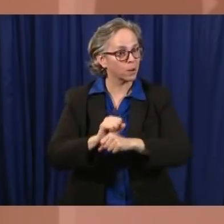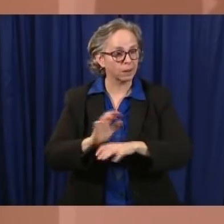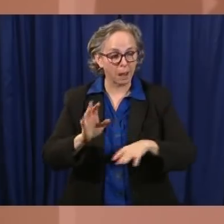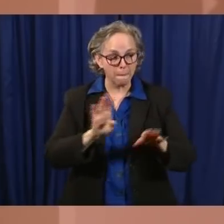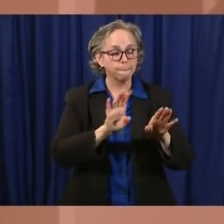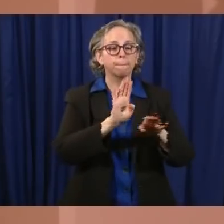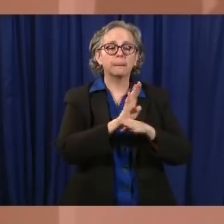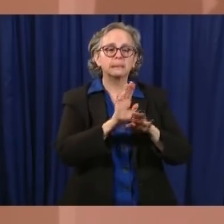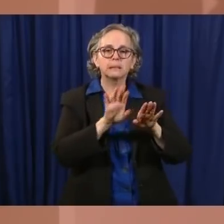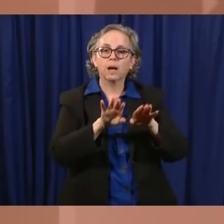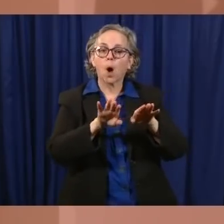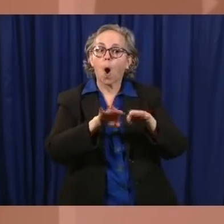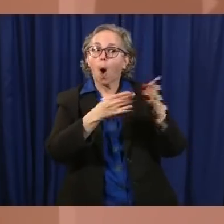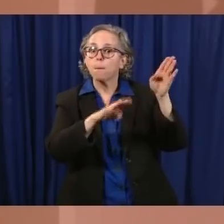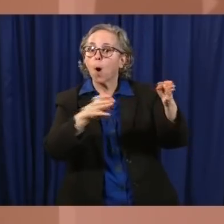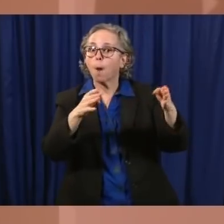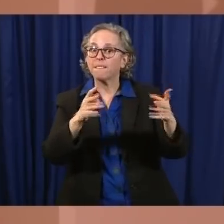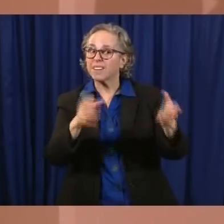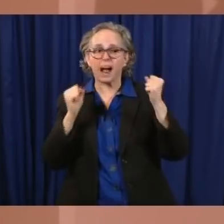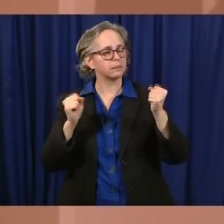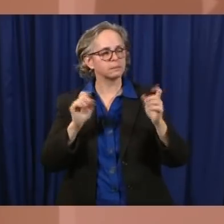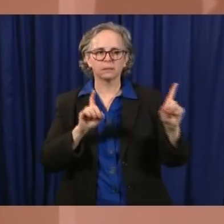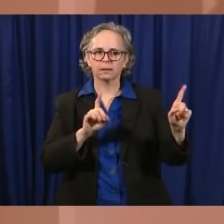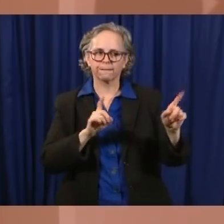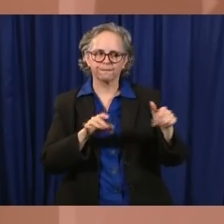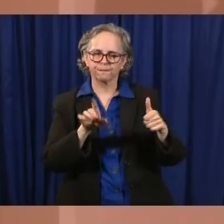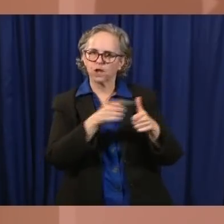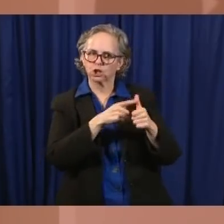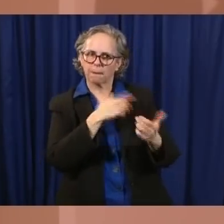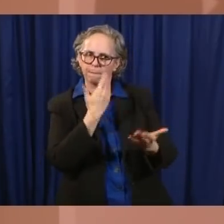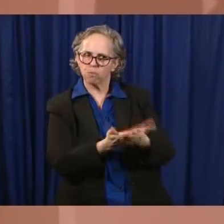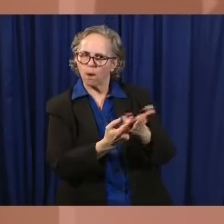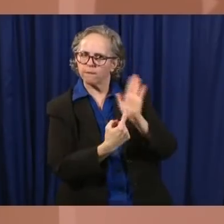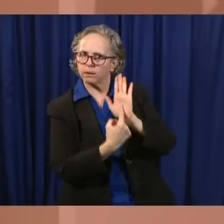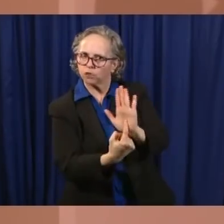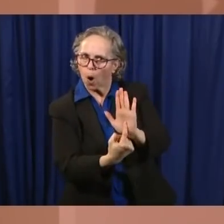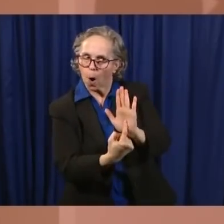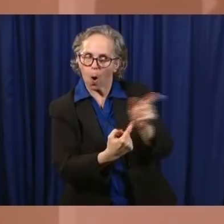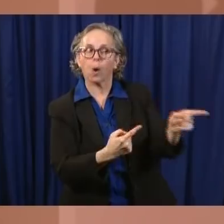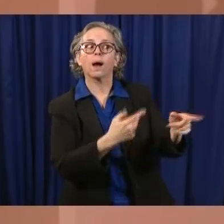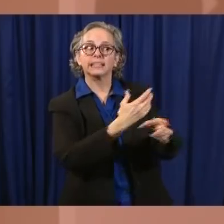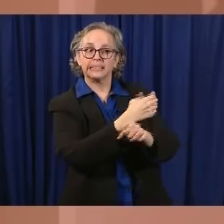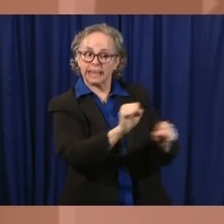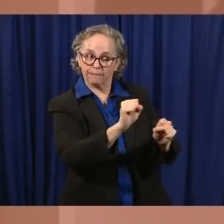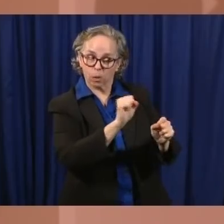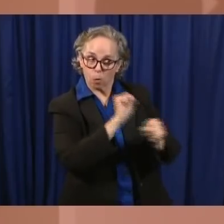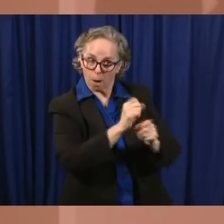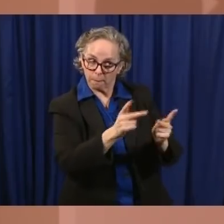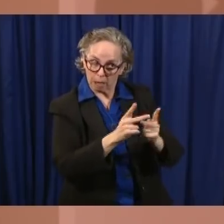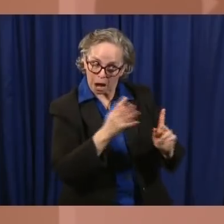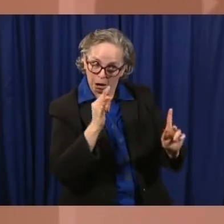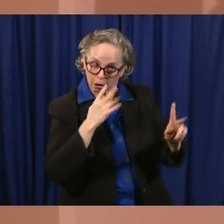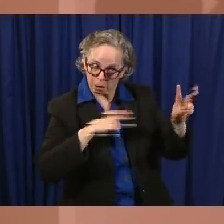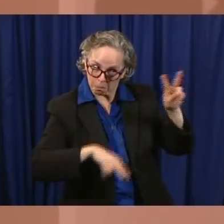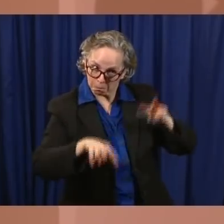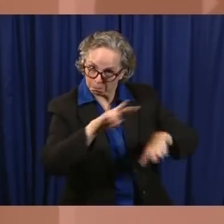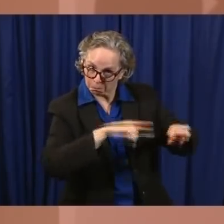PEOPLE CAN RESUME THEIR ACTIVITIES, WE ARE ITERATING THAT THIS WILL BE SLOW, AS WE EASE OUT OF THE PROCESS, AS BUSINESSES GO BACK TO WORK,